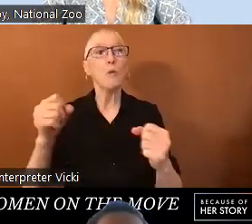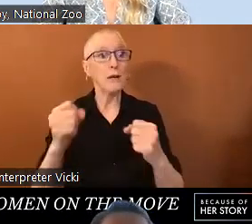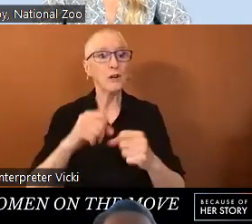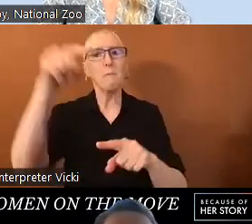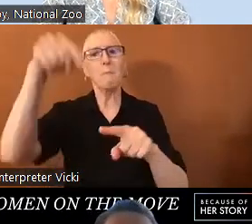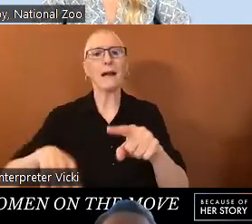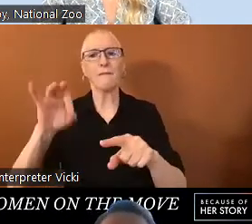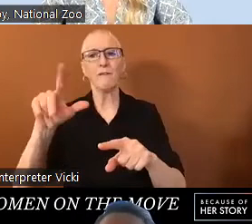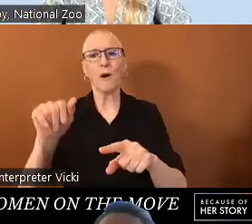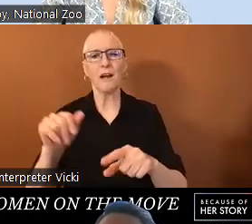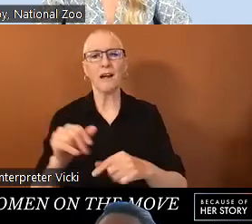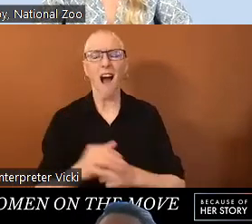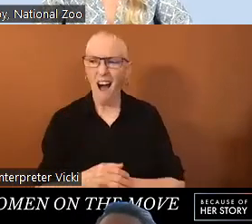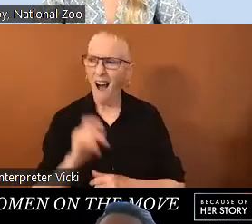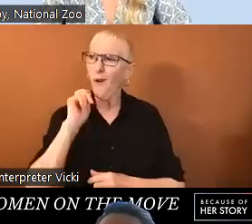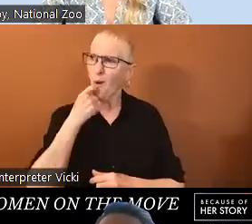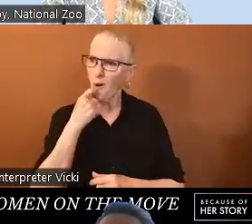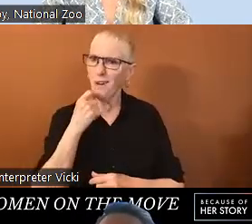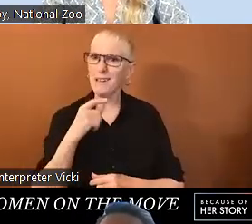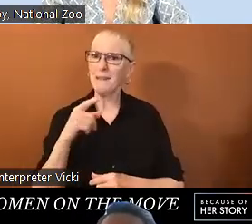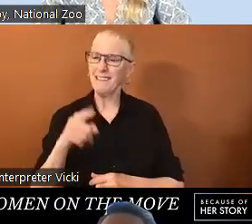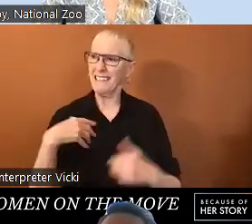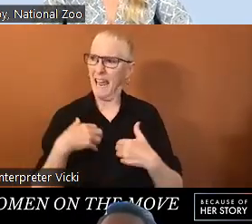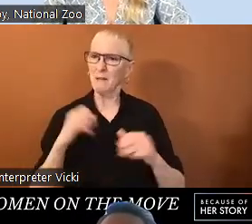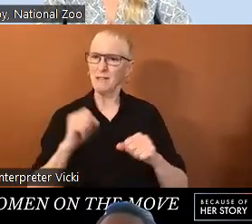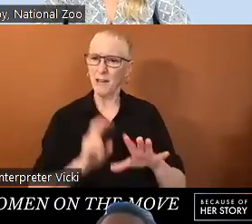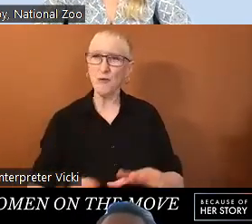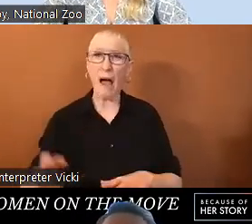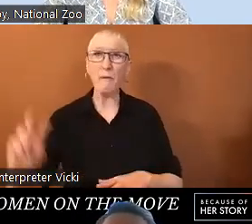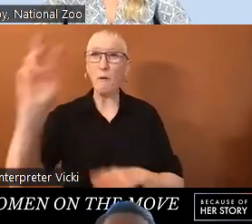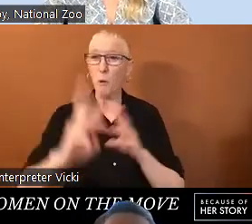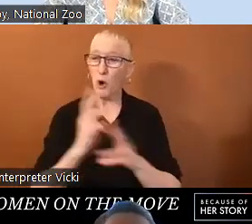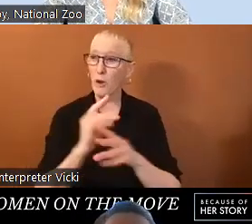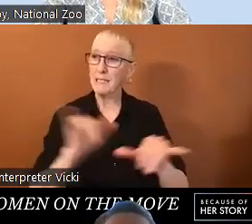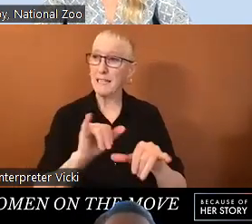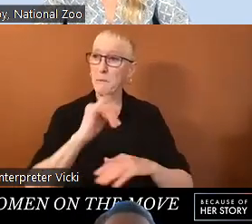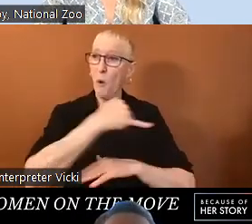Shelby: Very cool. So these animals can travel all over the world just like the whales can. So Sarah,